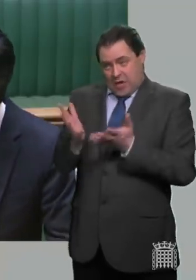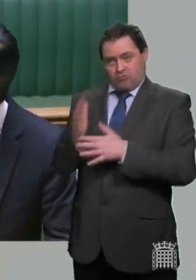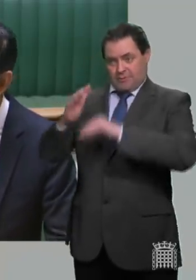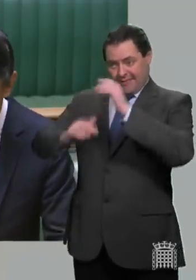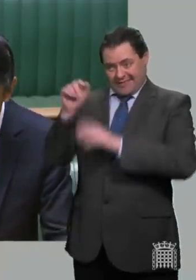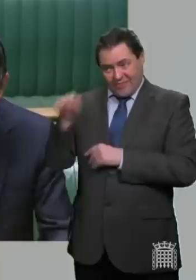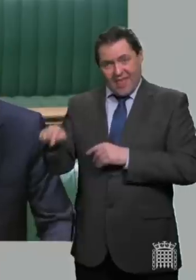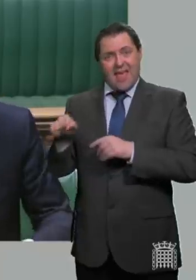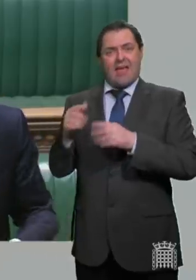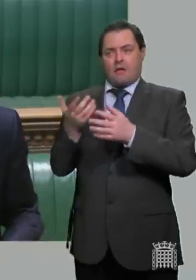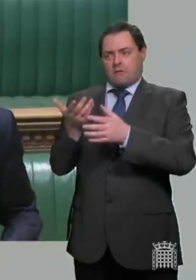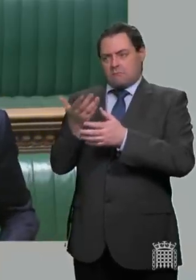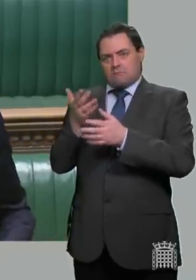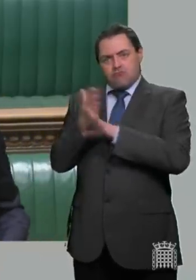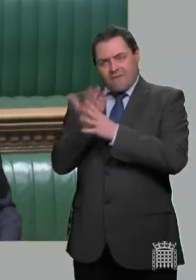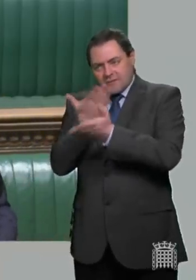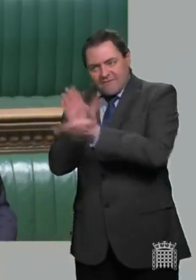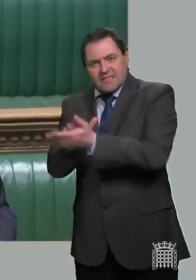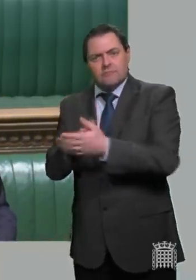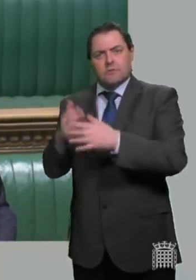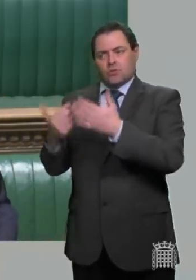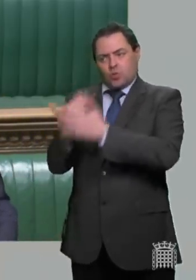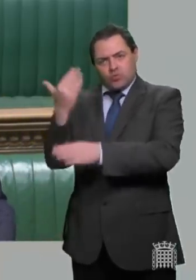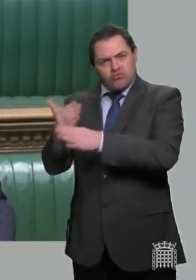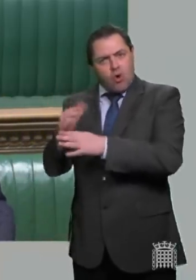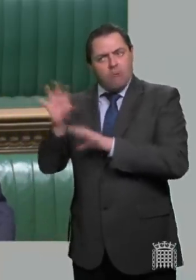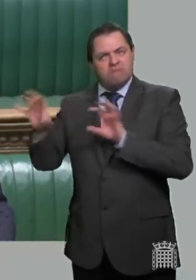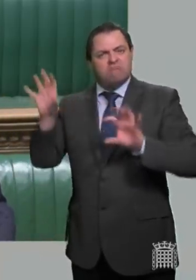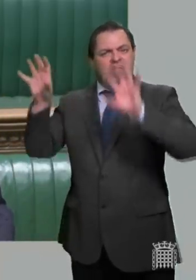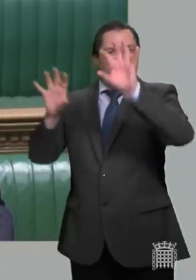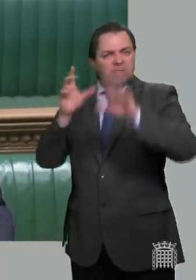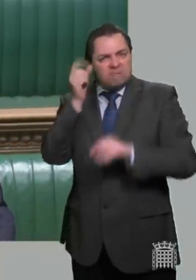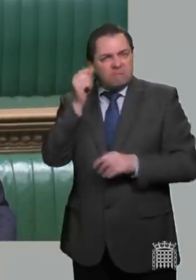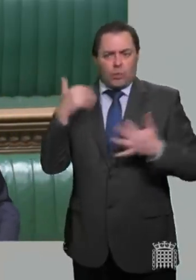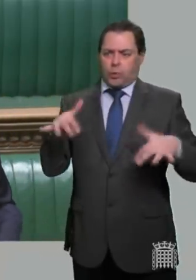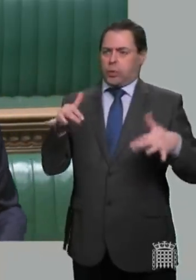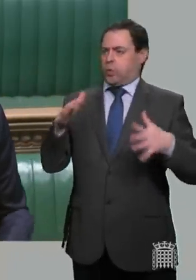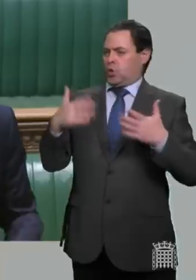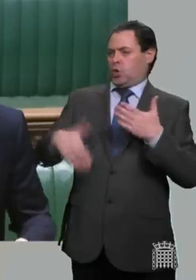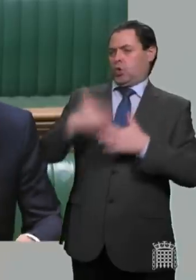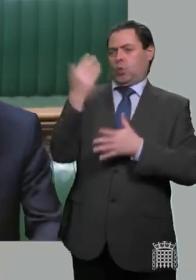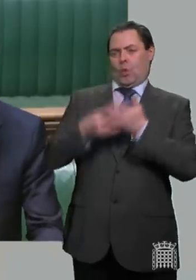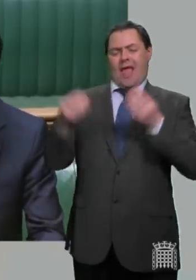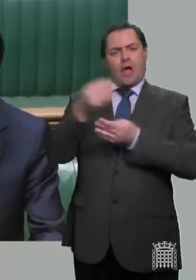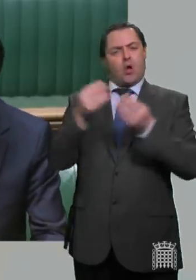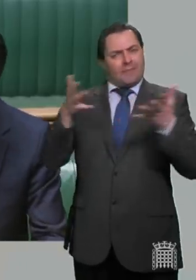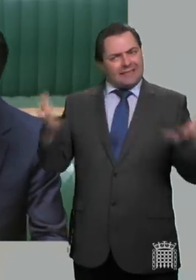private investment and job creation. It will be an unprecedented economic boost across the United